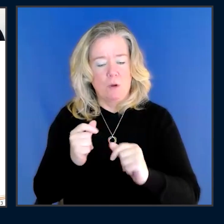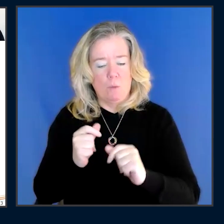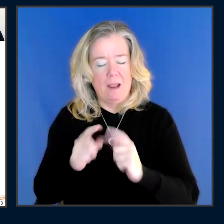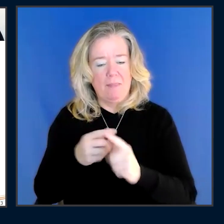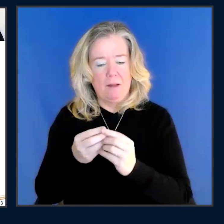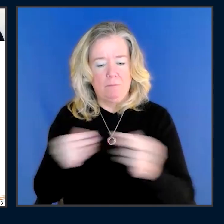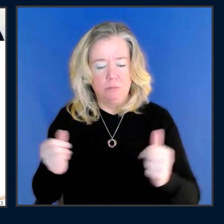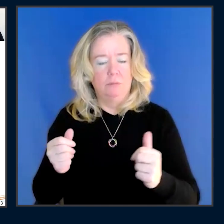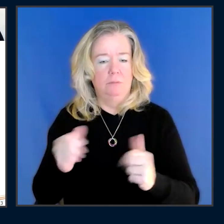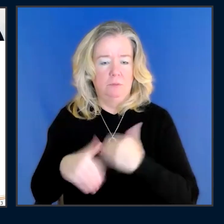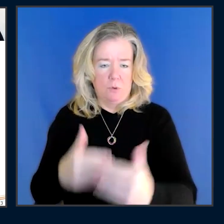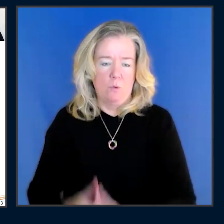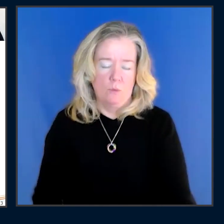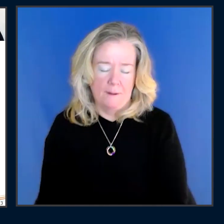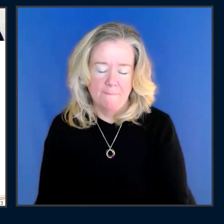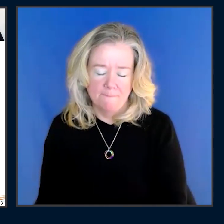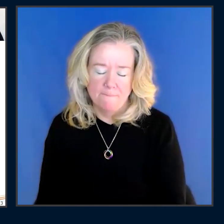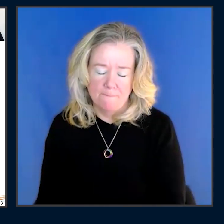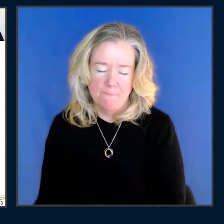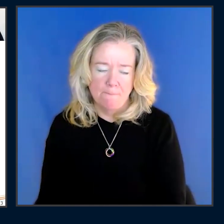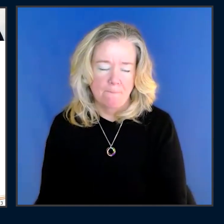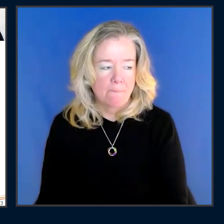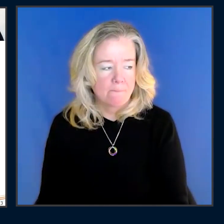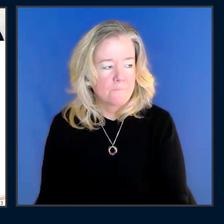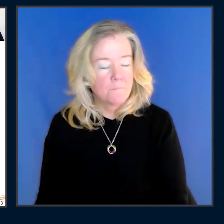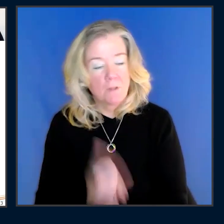towards solutions.